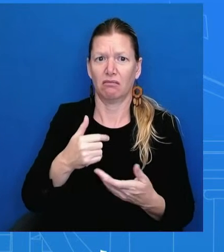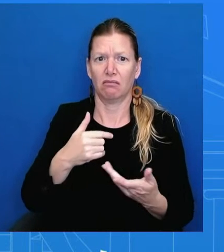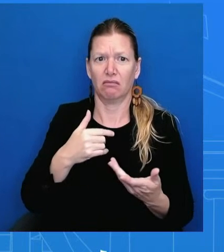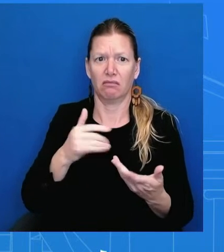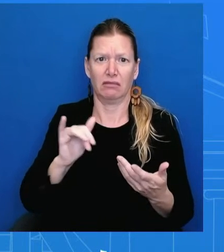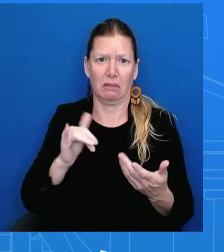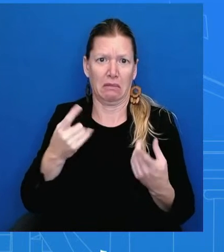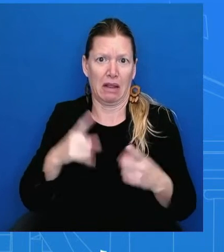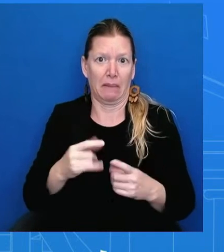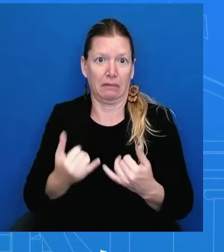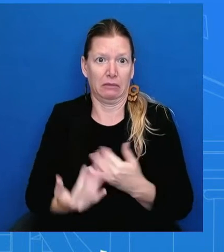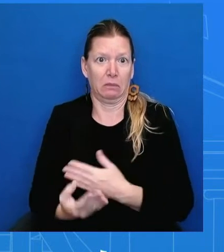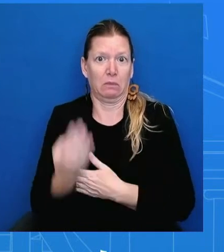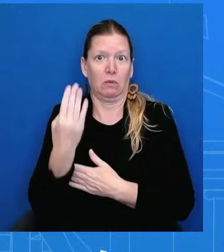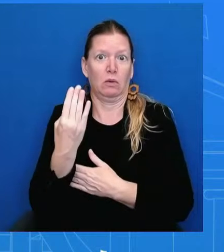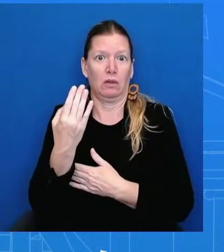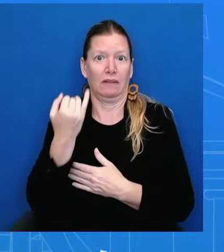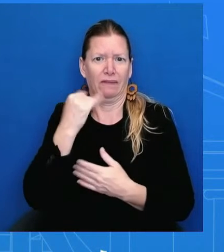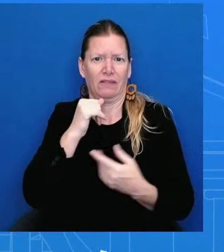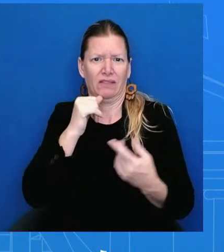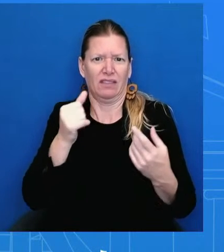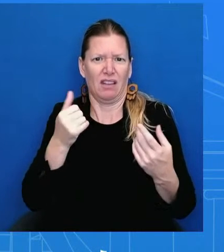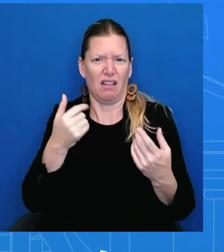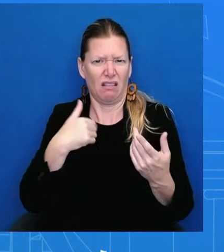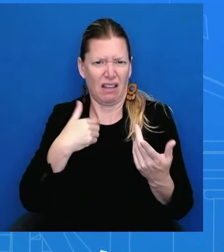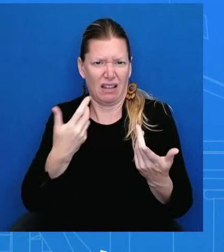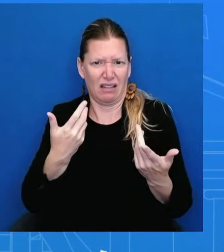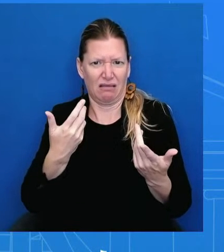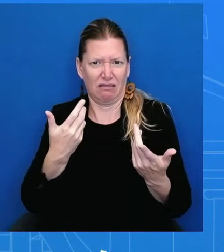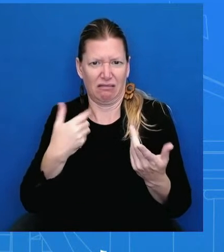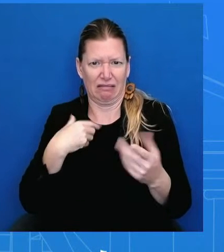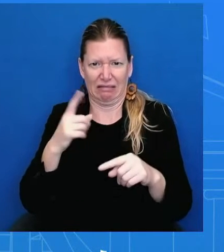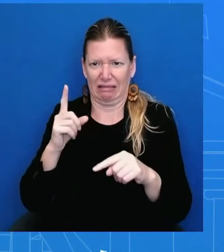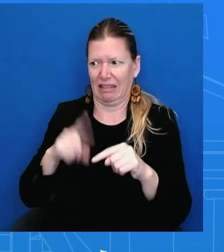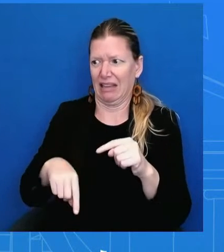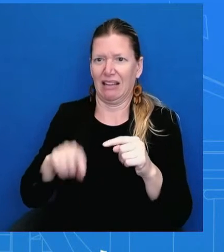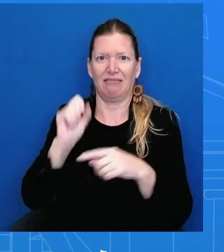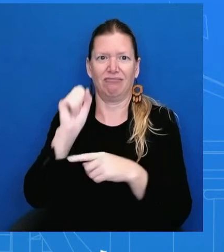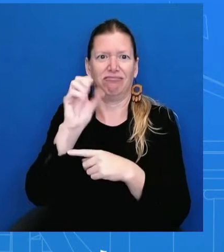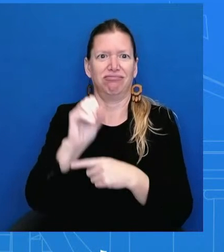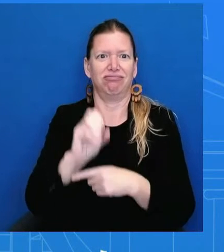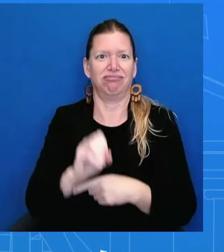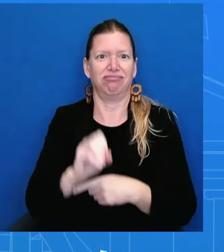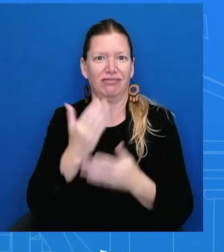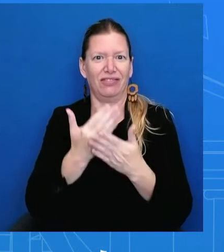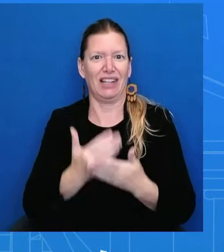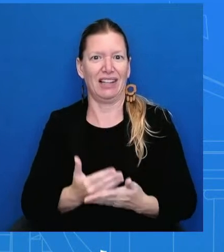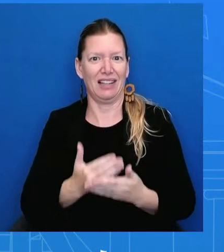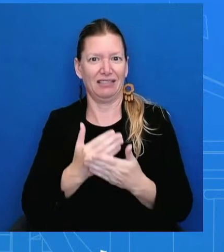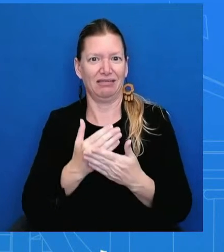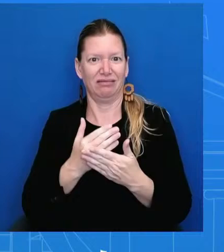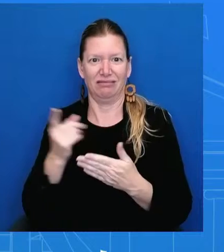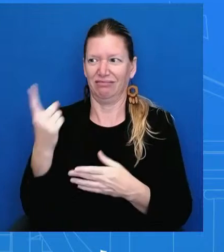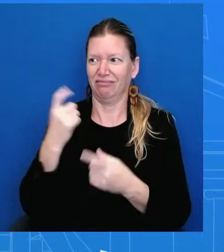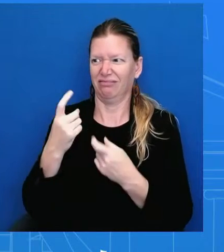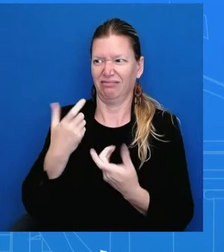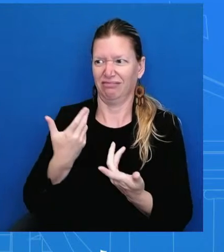I have to fess up and go get the information that he's asking for. And he asked me some questions this morning I didn't have answers for. Ms. Jean-Pierre: Okay. Nadia. The Press: Thank you. The Press: Thank you, Karine.